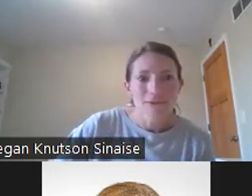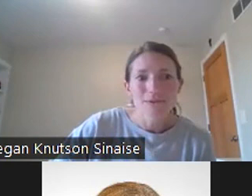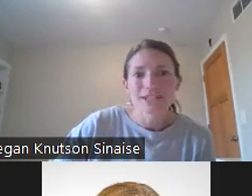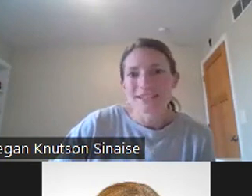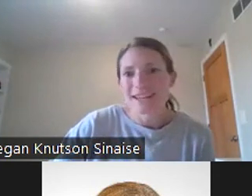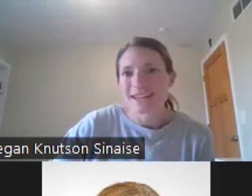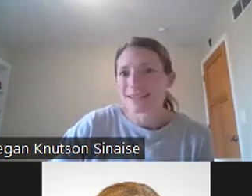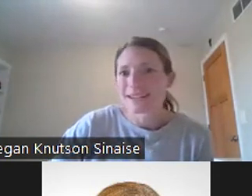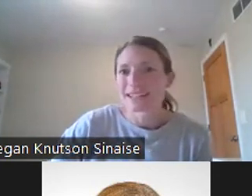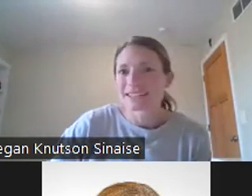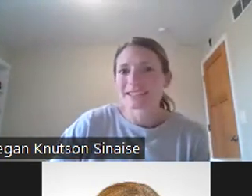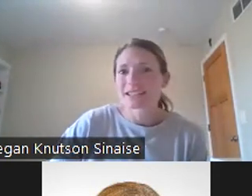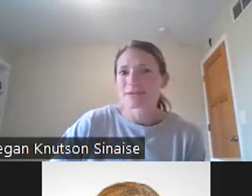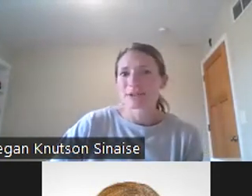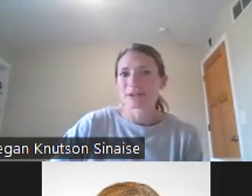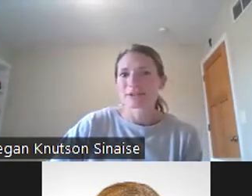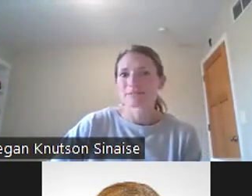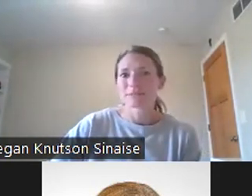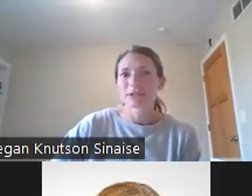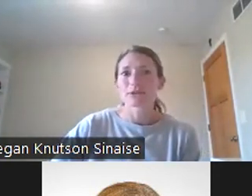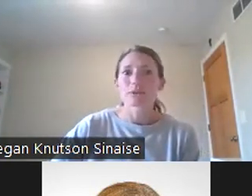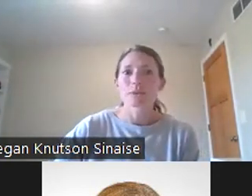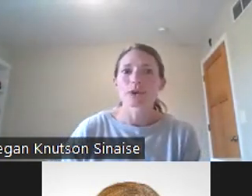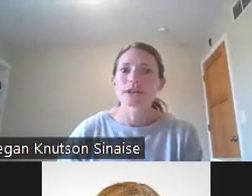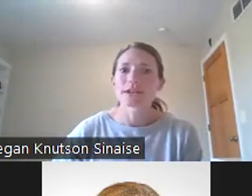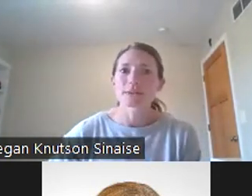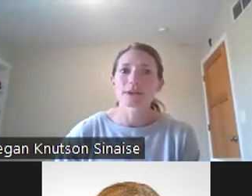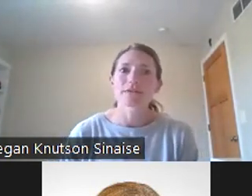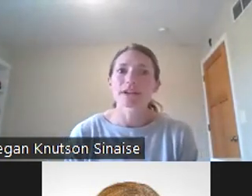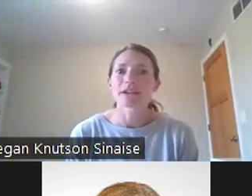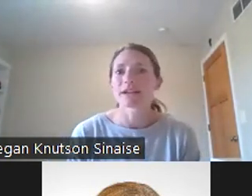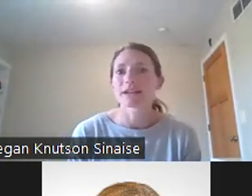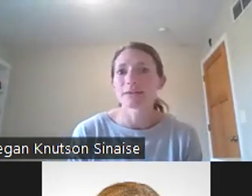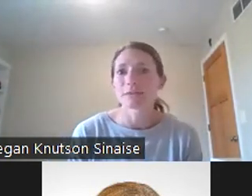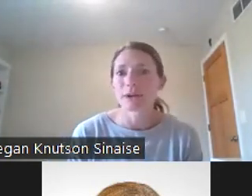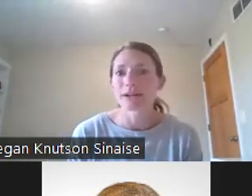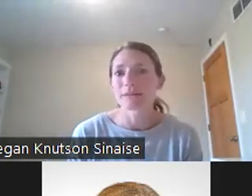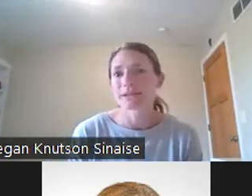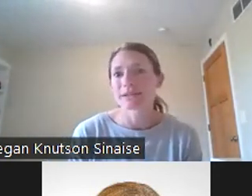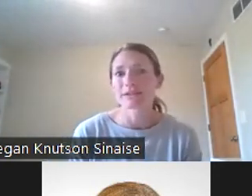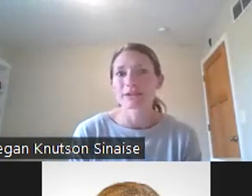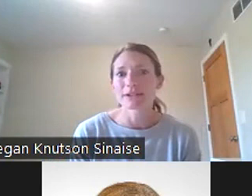Just thanks to HHS for supporting this work and funding it. It's important. It makes a difference.